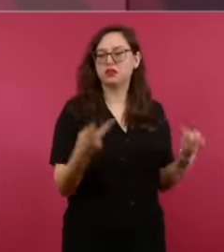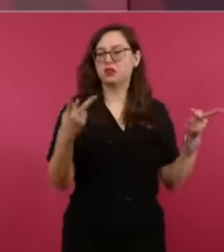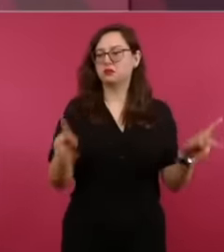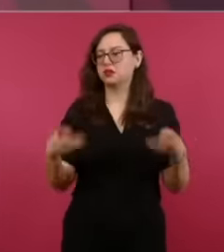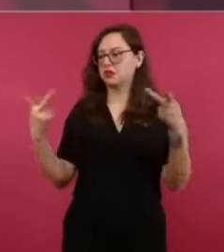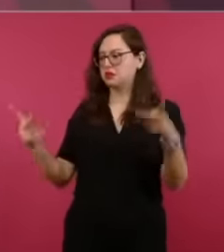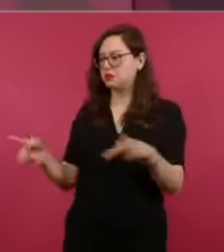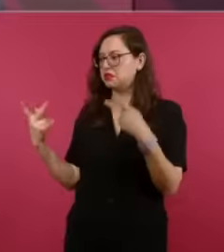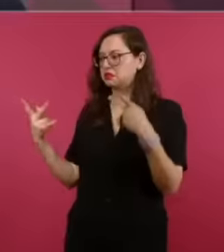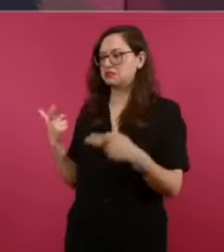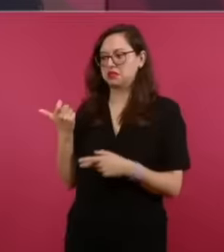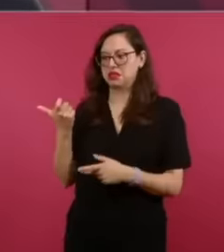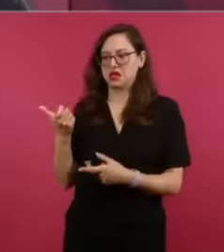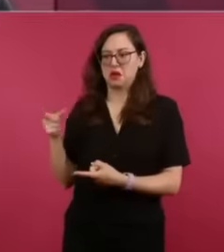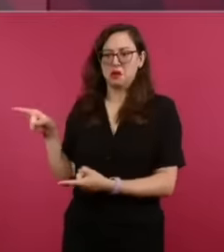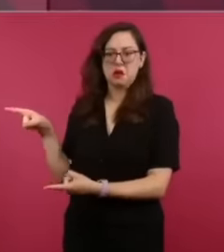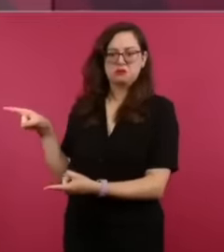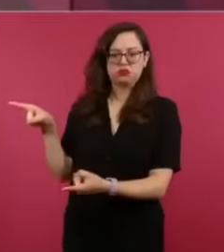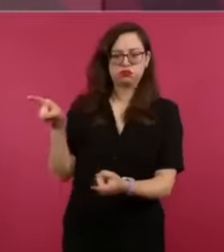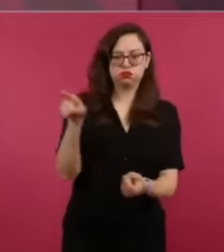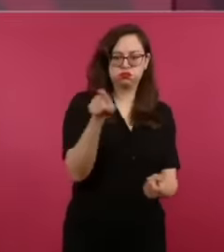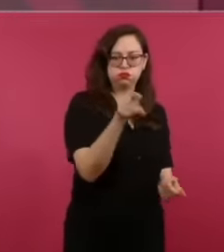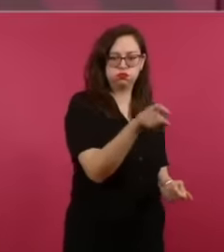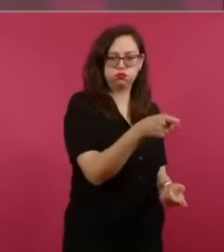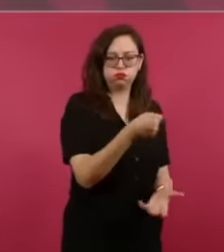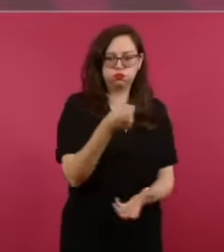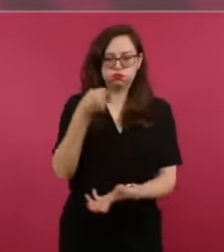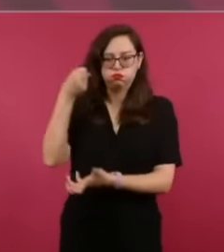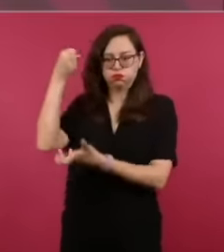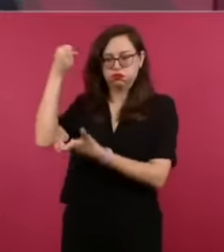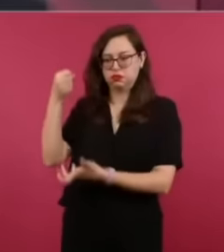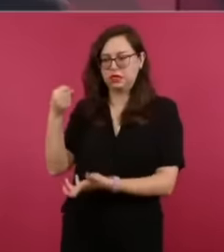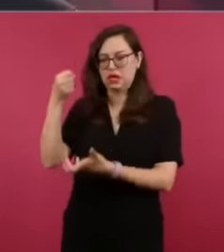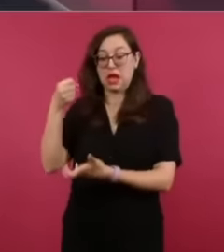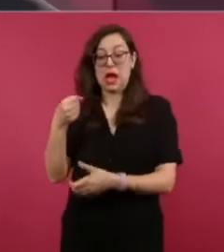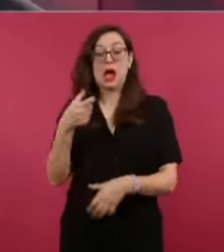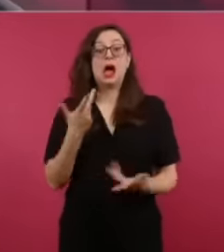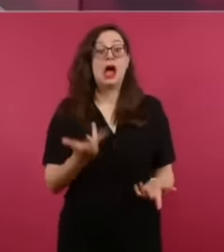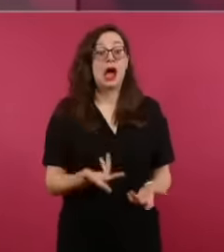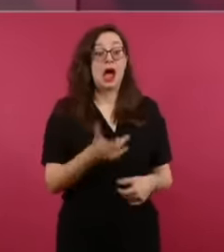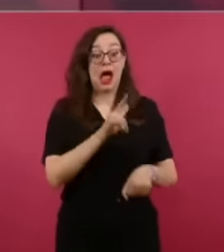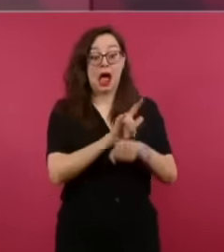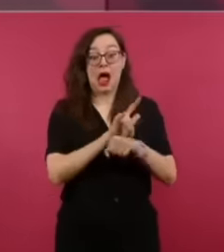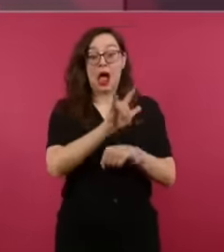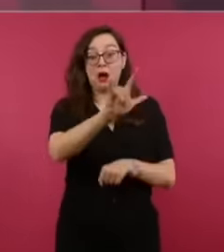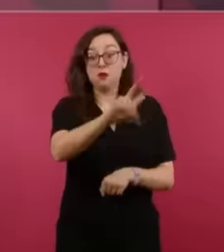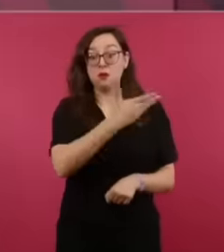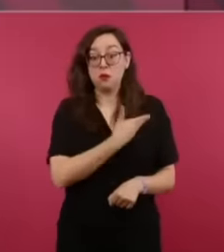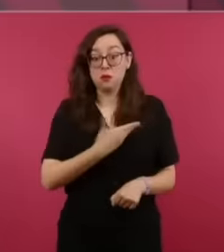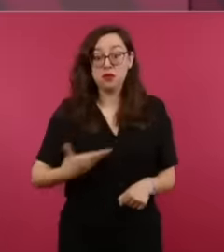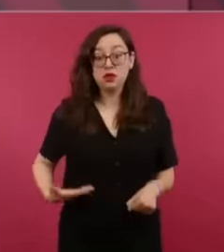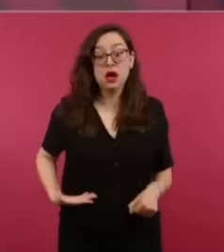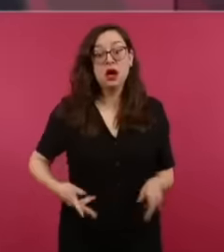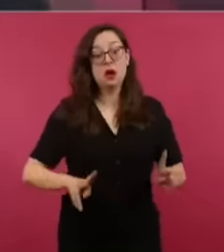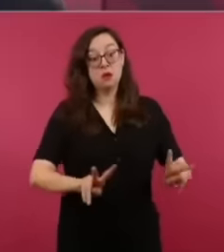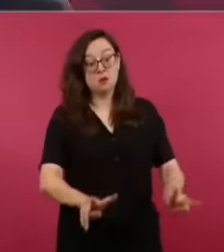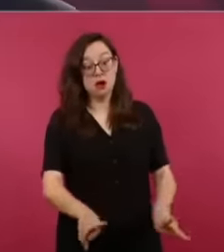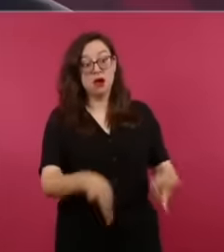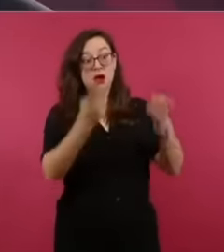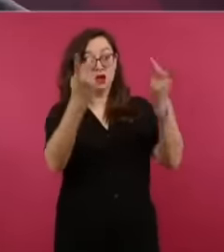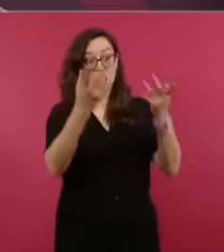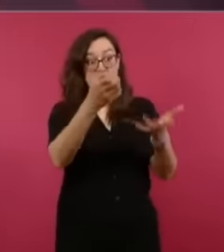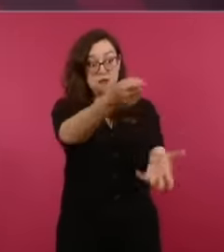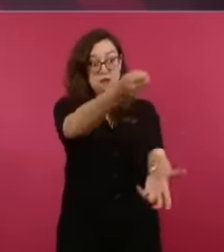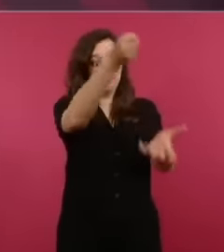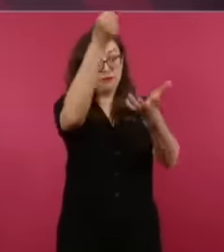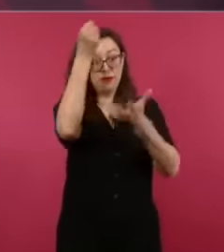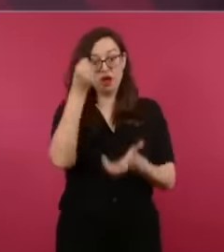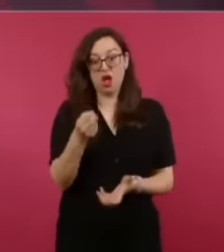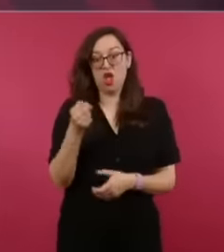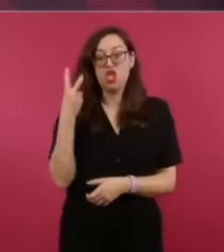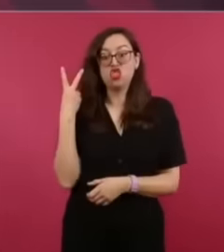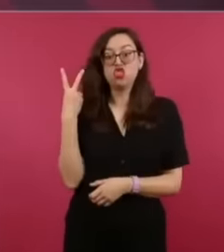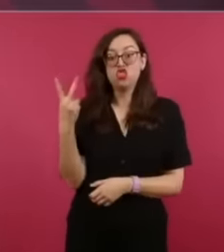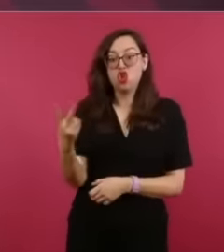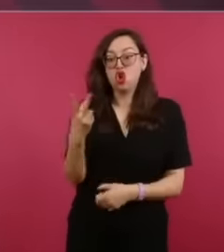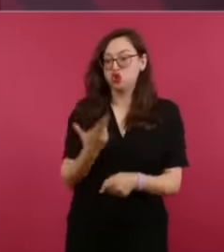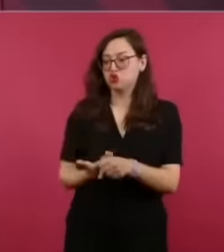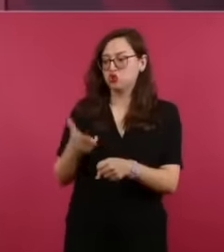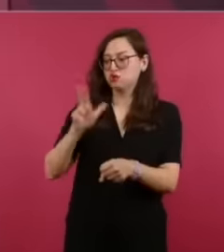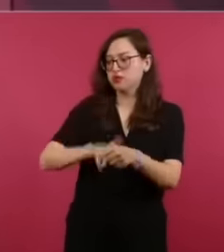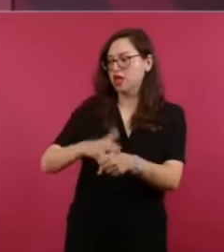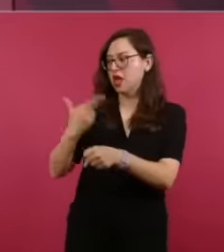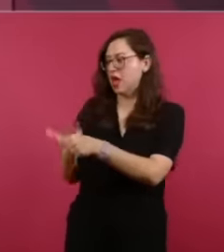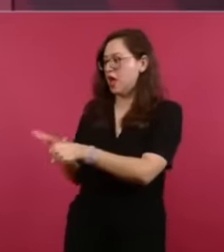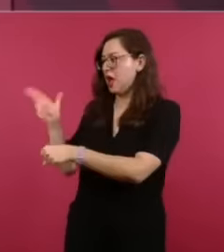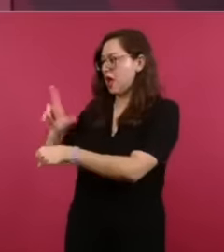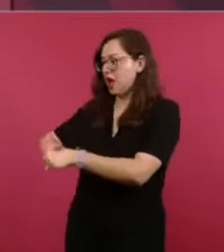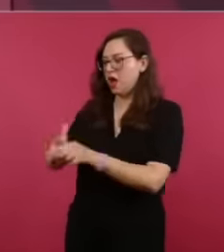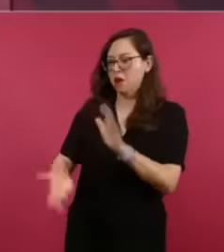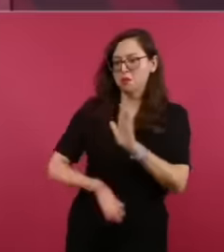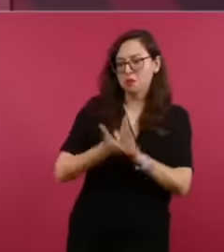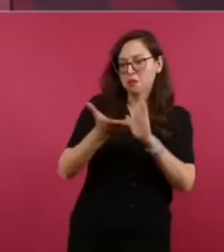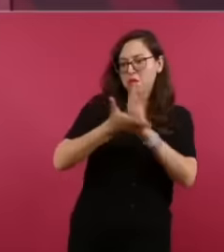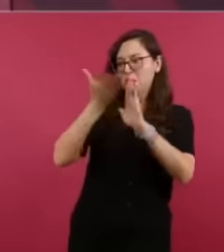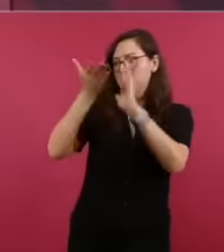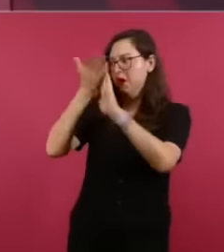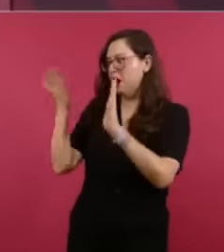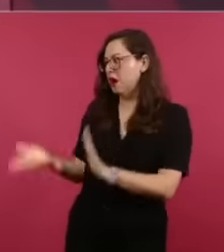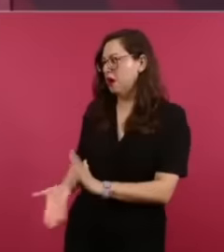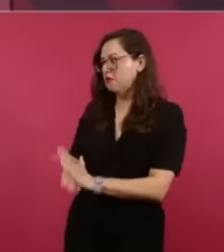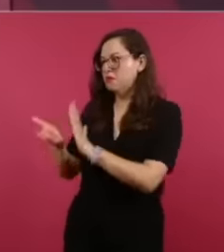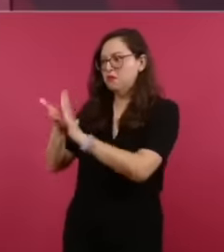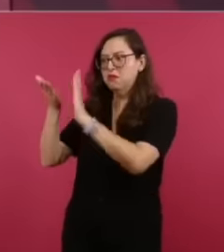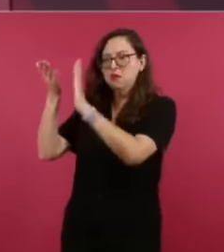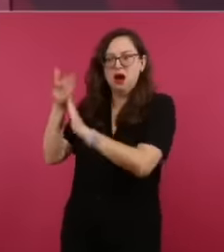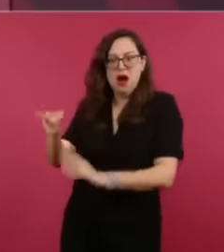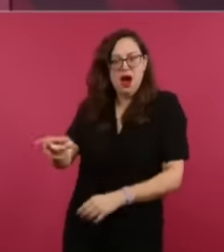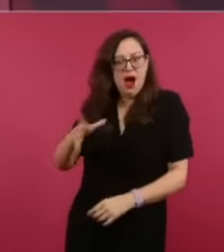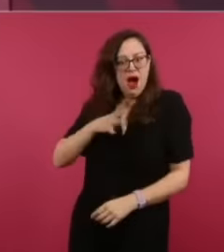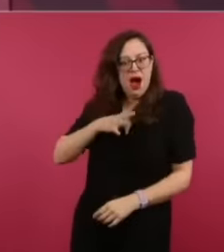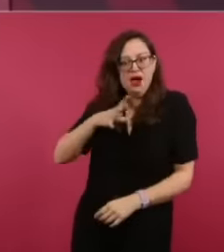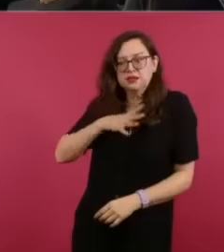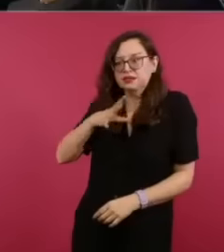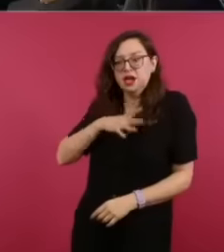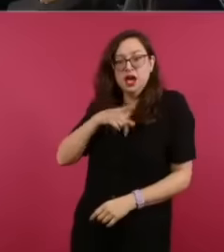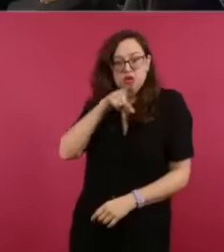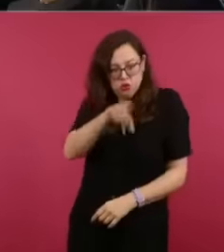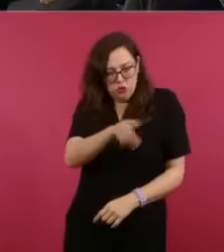planes the presidential plane are two hospitals and you can see it they are being built one in